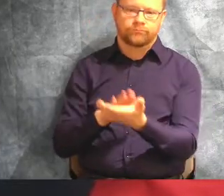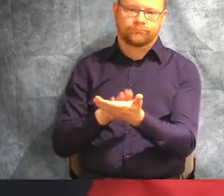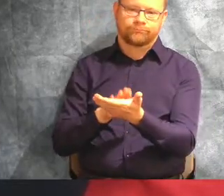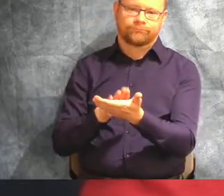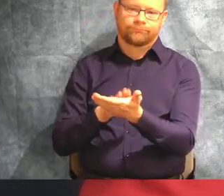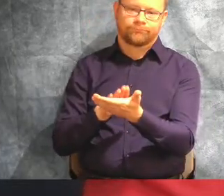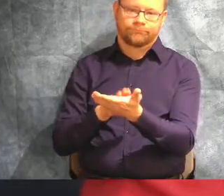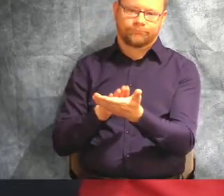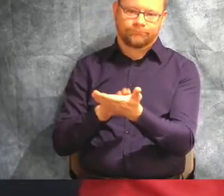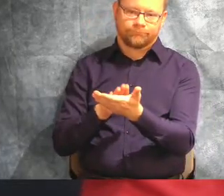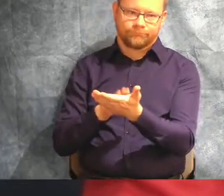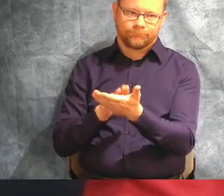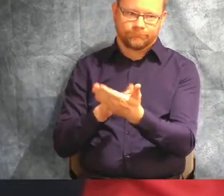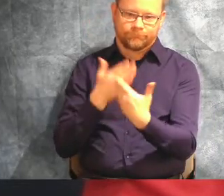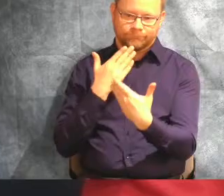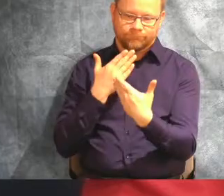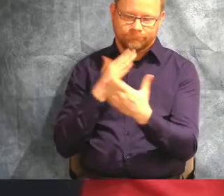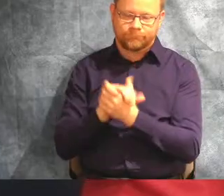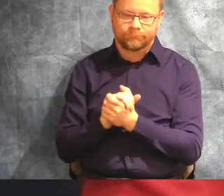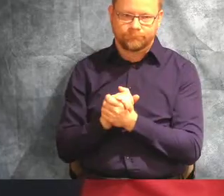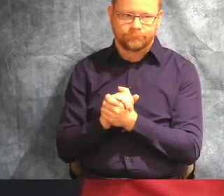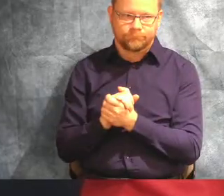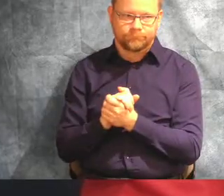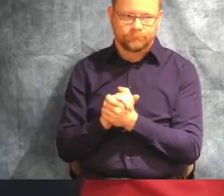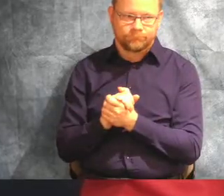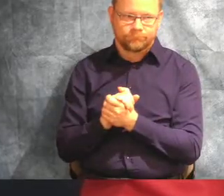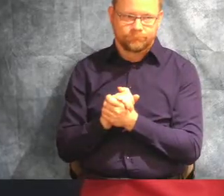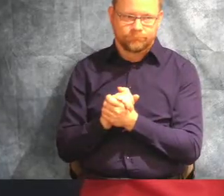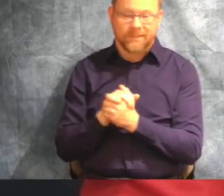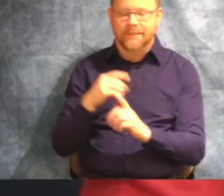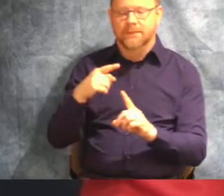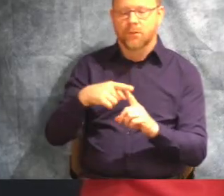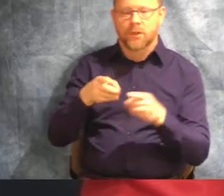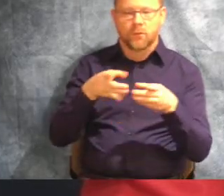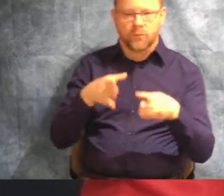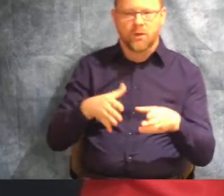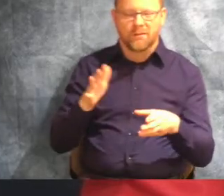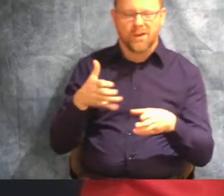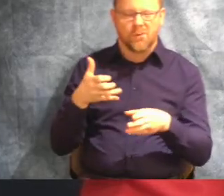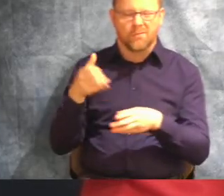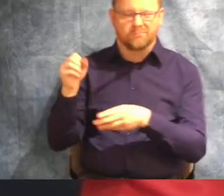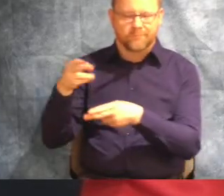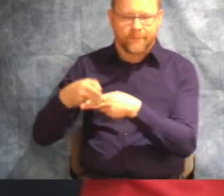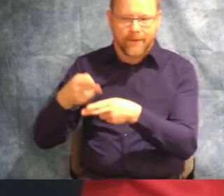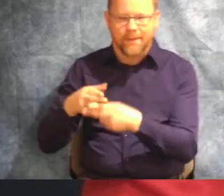that moment to say that since it says interim Director, I just wanted to say John Nelson has